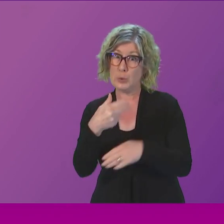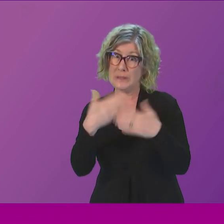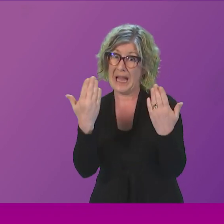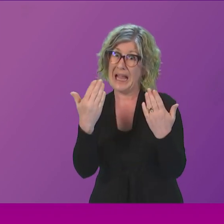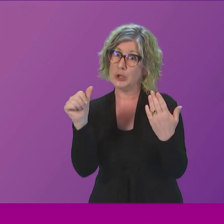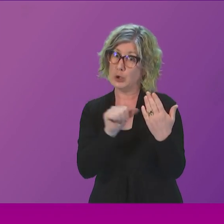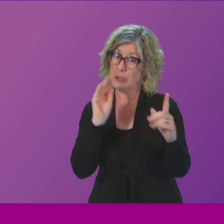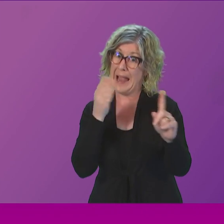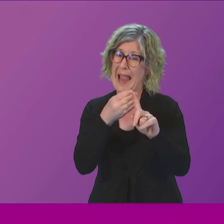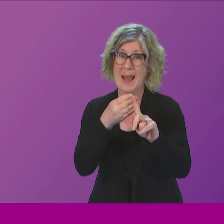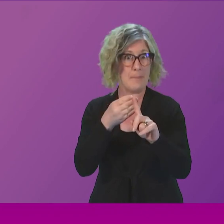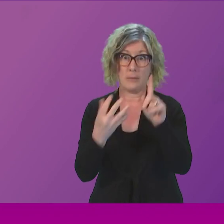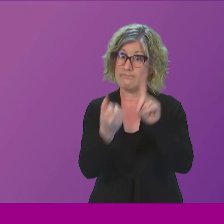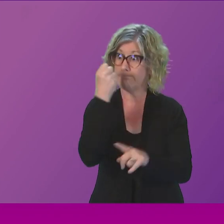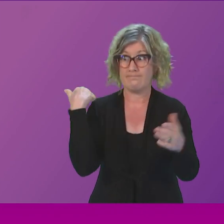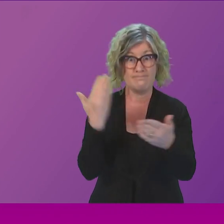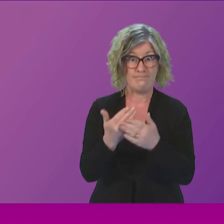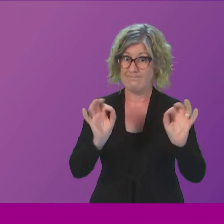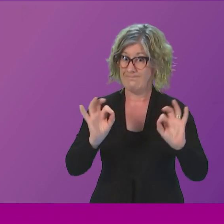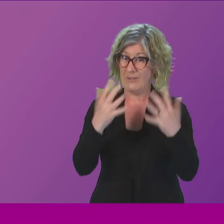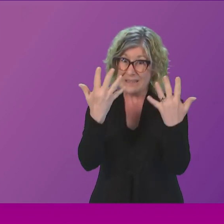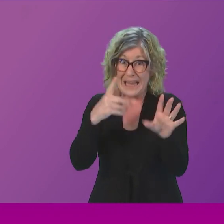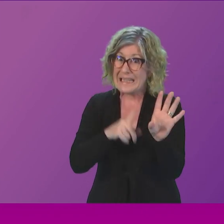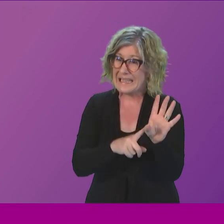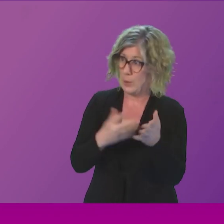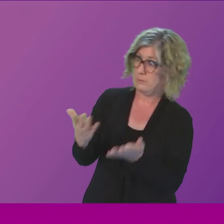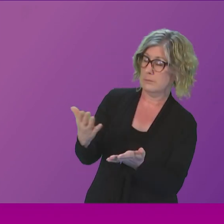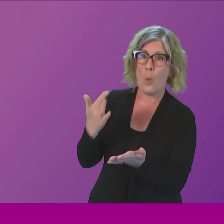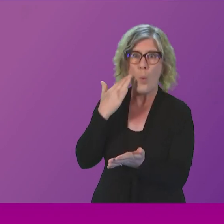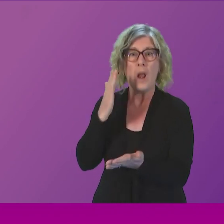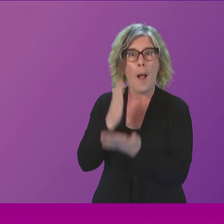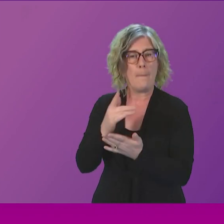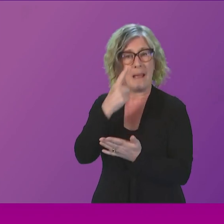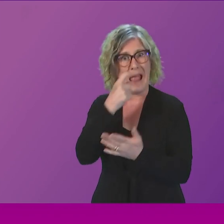Today’s 10-year strategy has given no indication of when it will be met, and the action plan